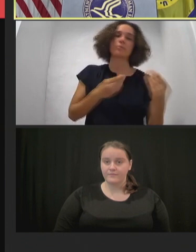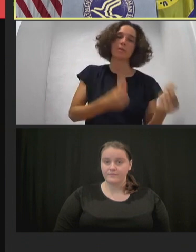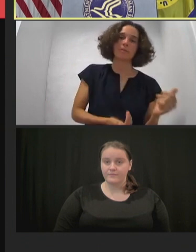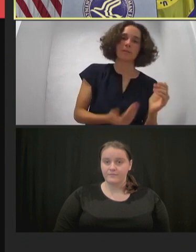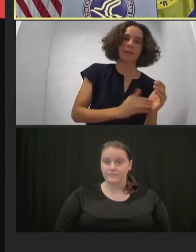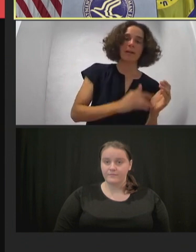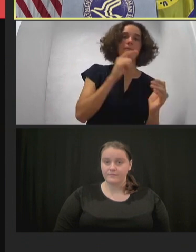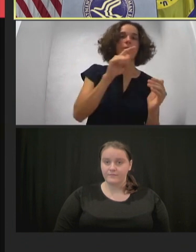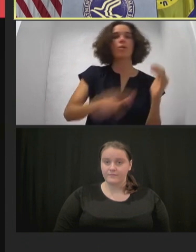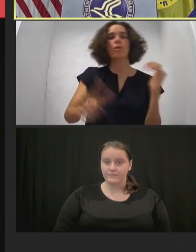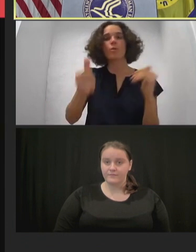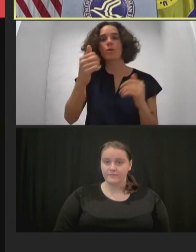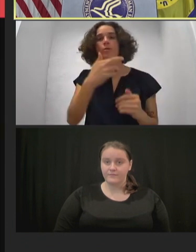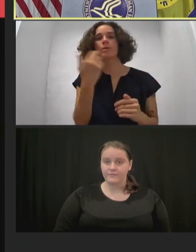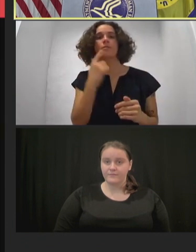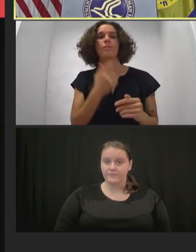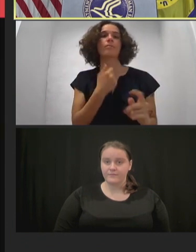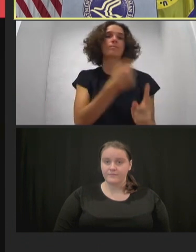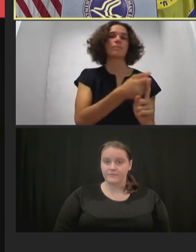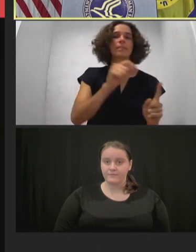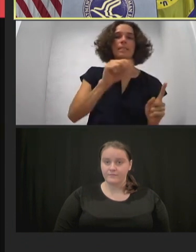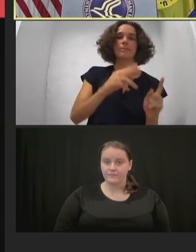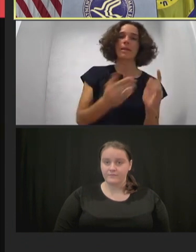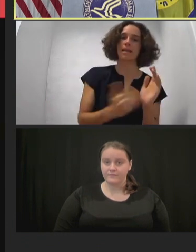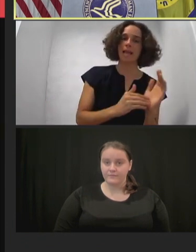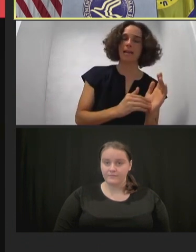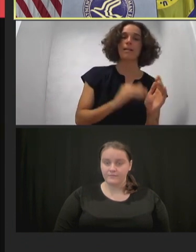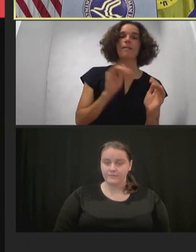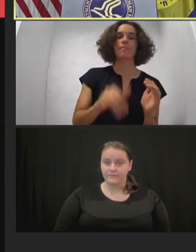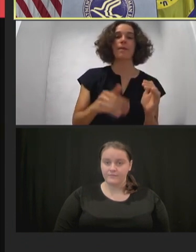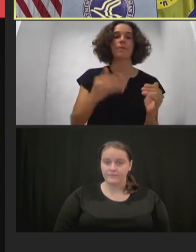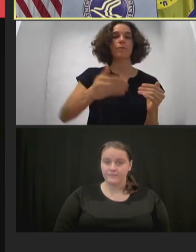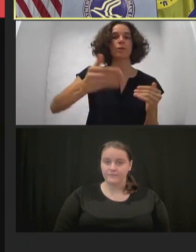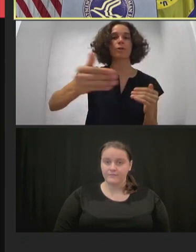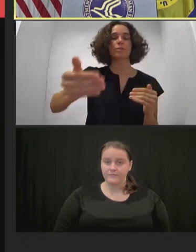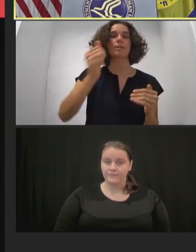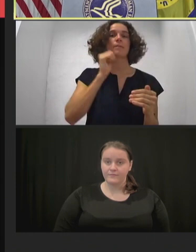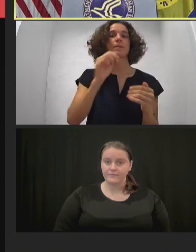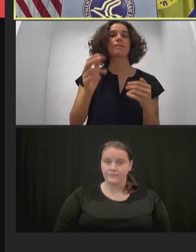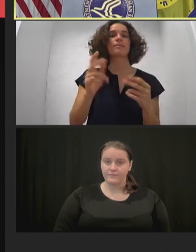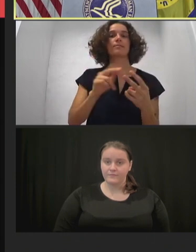getting TB again. And that recurrence could be defined as either relapse or reinfection with